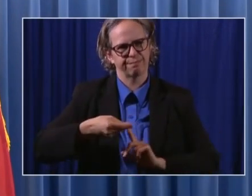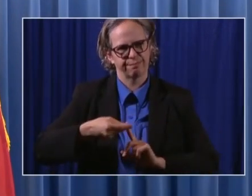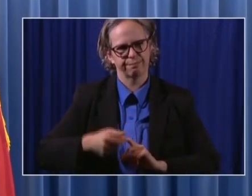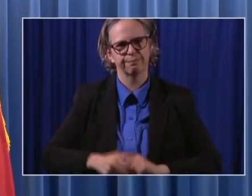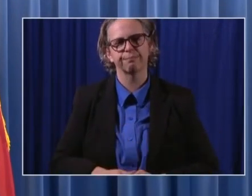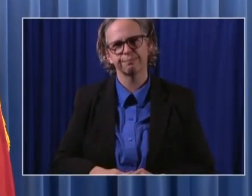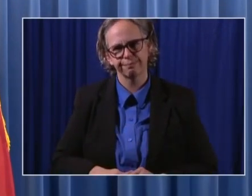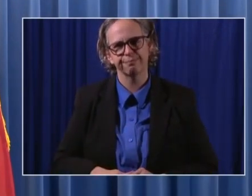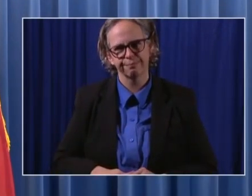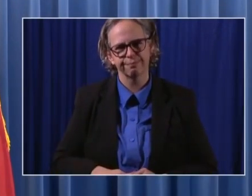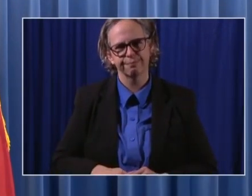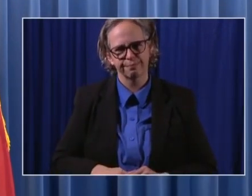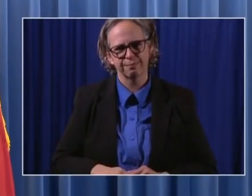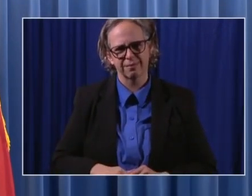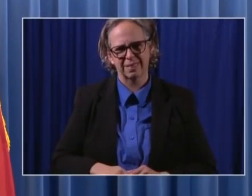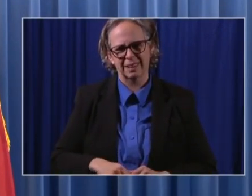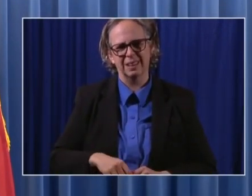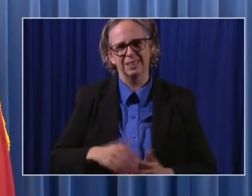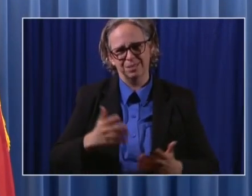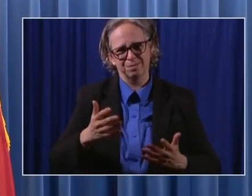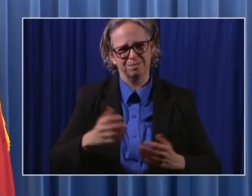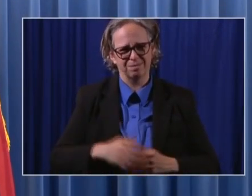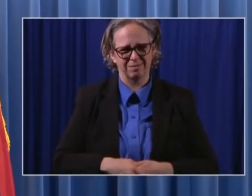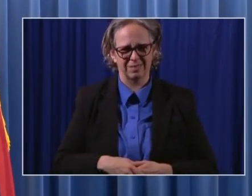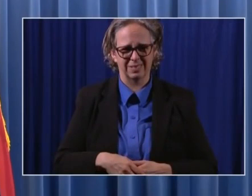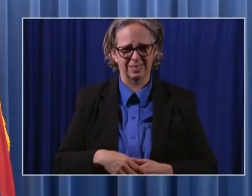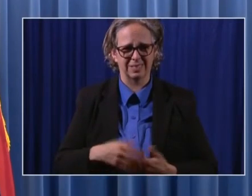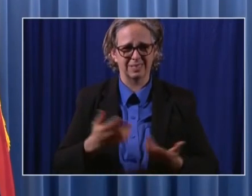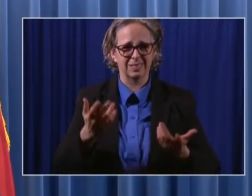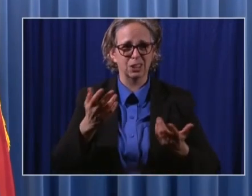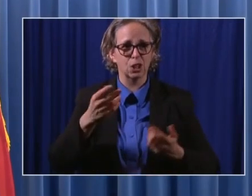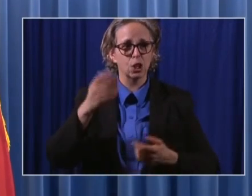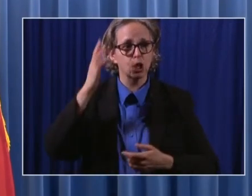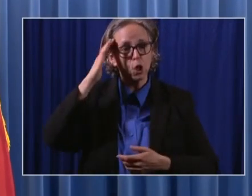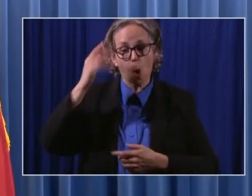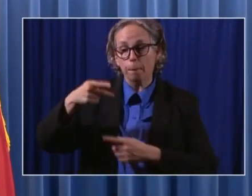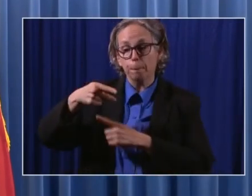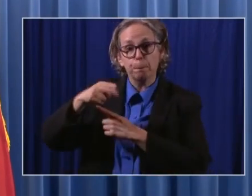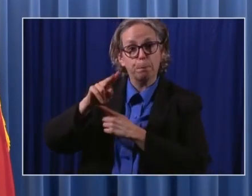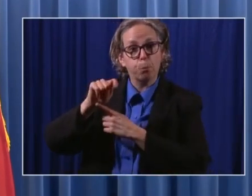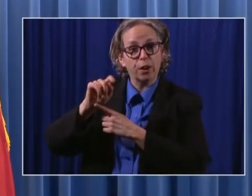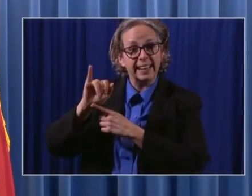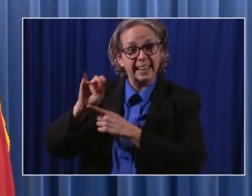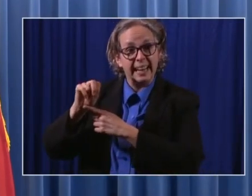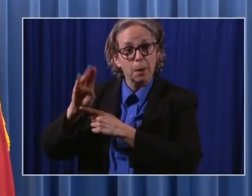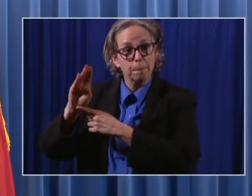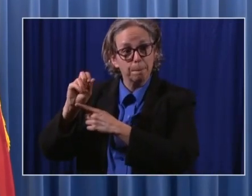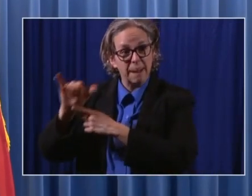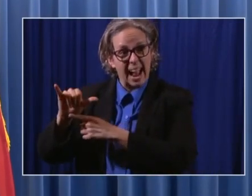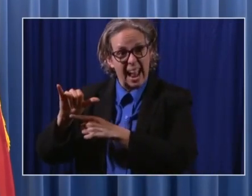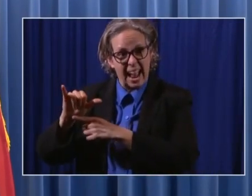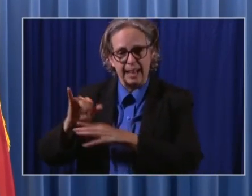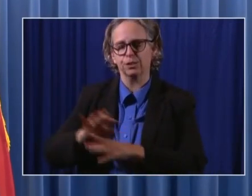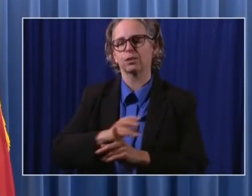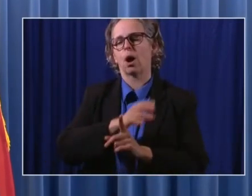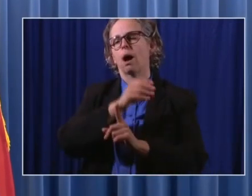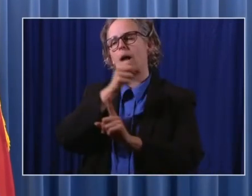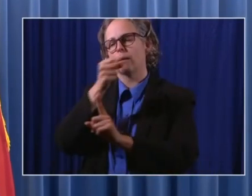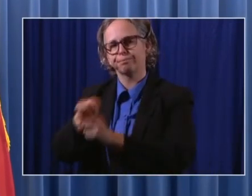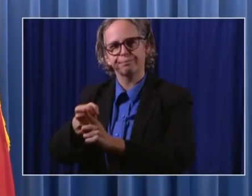THE OHIO VETERANS HOME, WHICH HAS ONGOING OUTBREAK. ERIE COUNTY HAS BEEN IMPACTED AS HAVE OTHER COUNTIES IN THE AREA BY THE RECENT OUTBREAKS